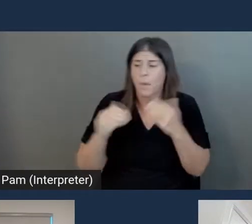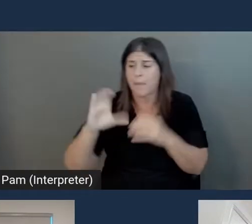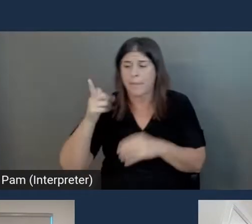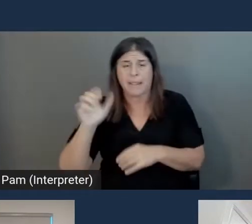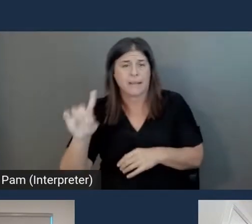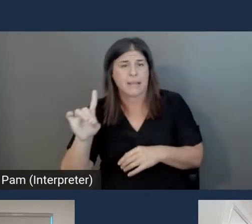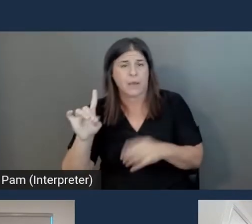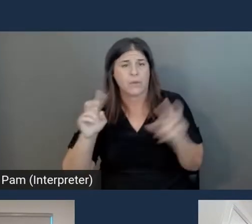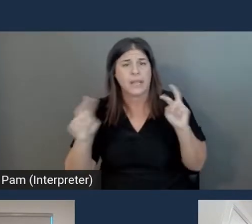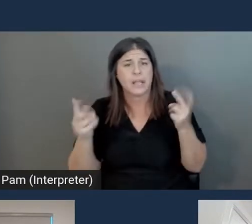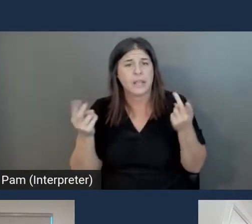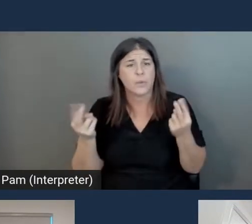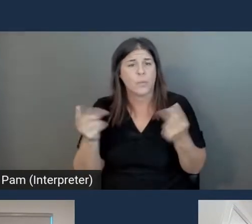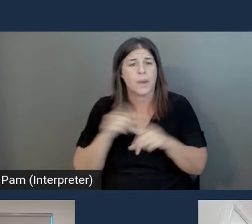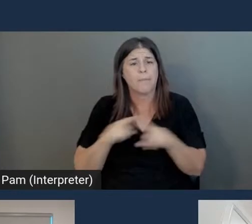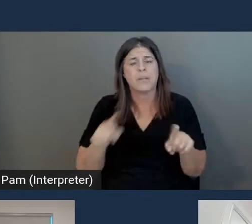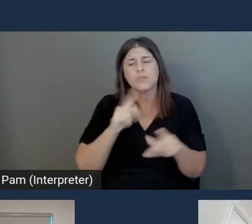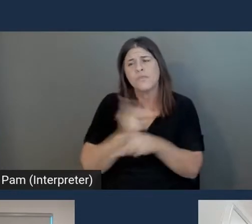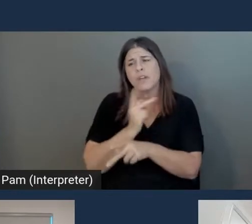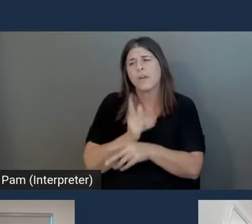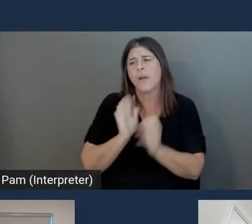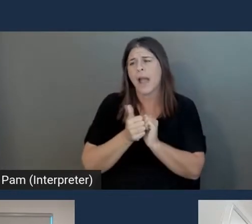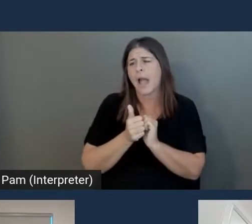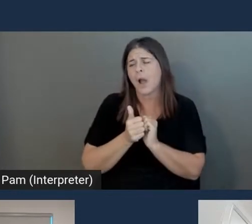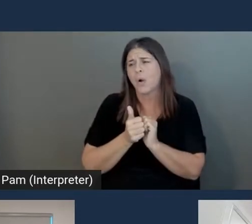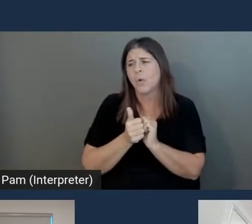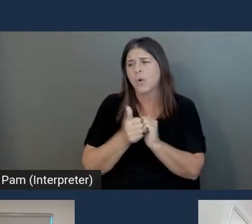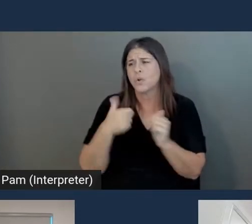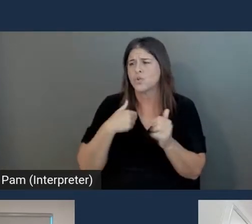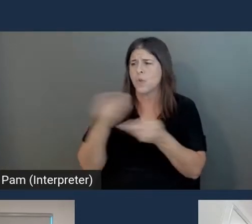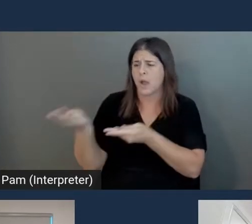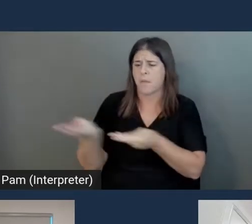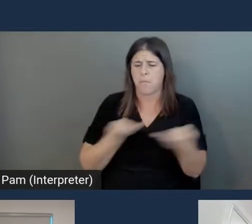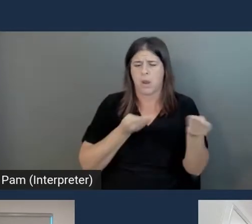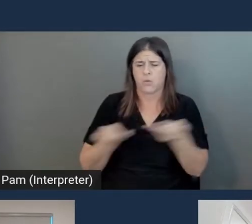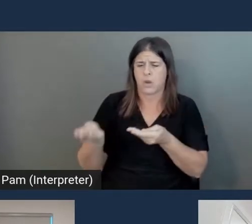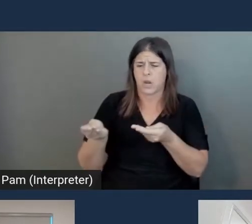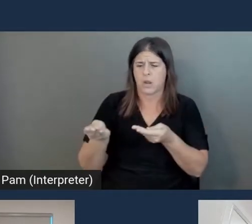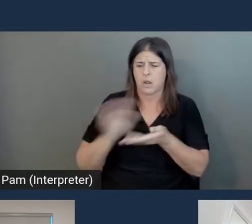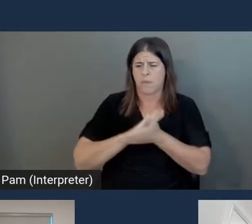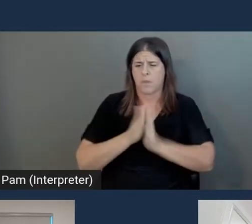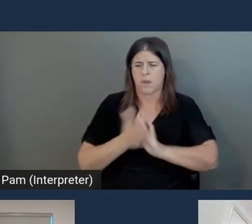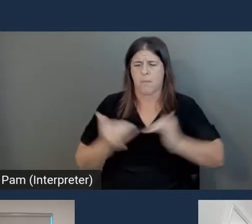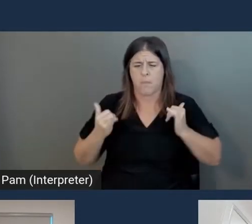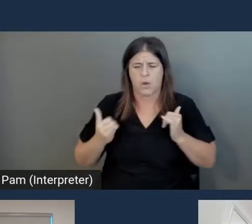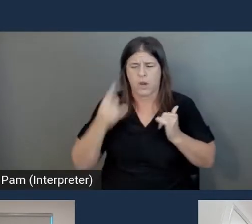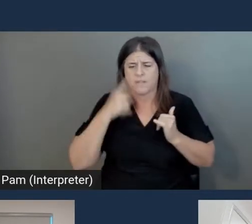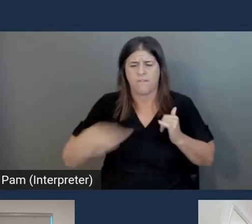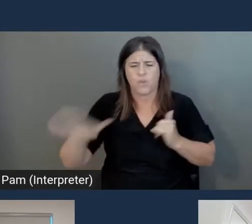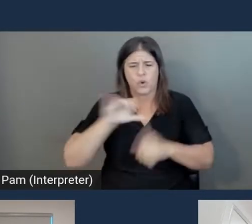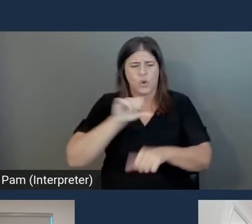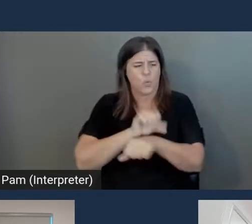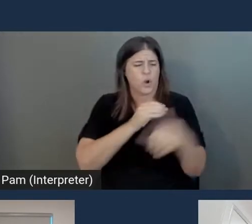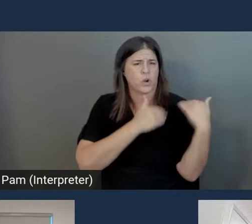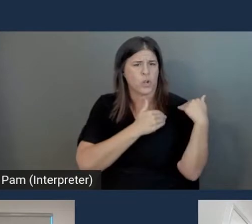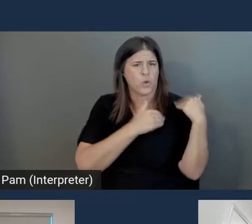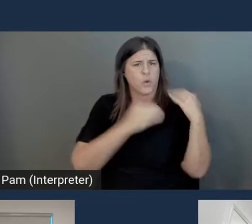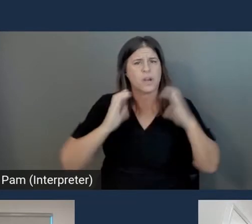to figure out how could you migrate and modernize the whole workload. Because customers can have application workloads consisting